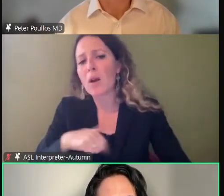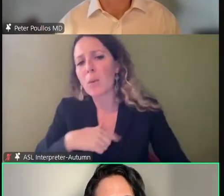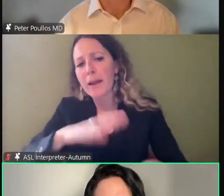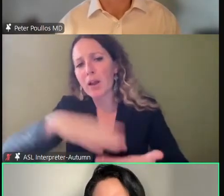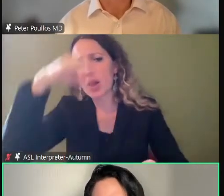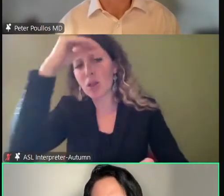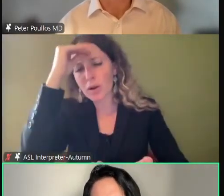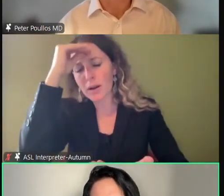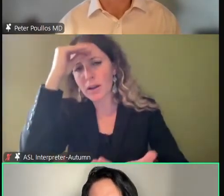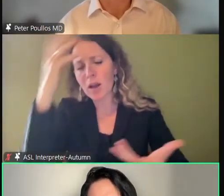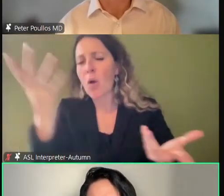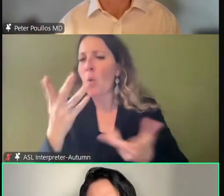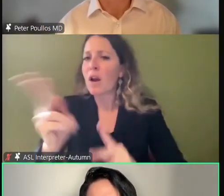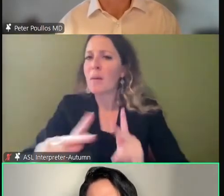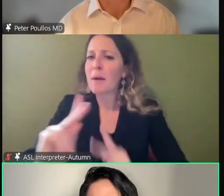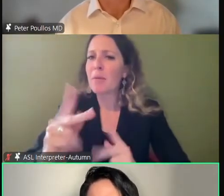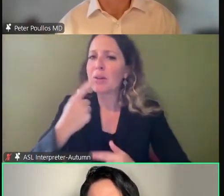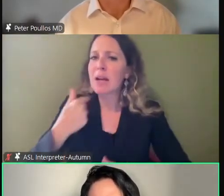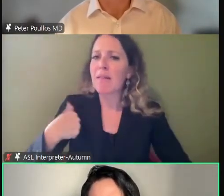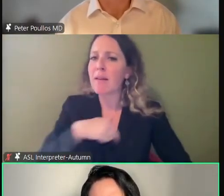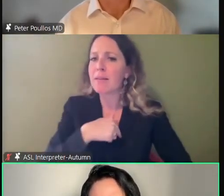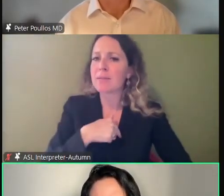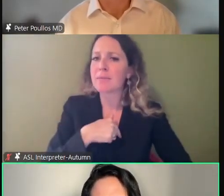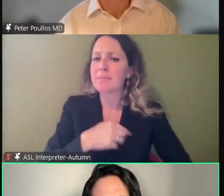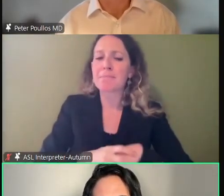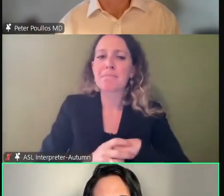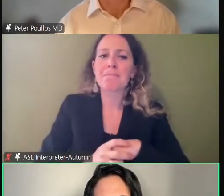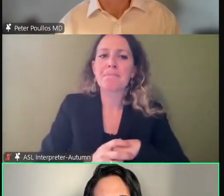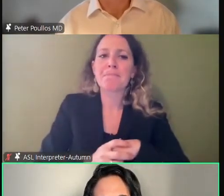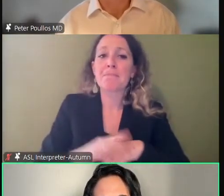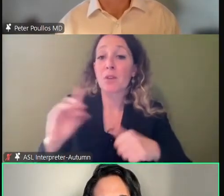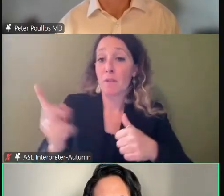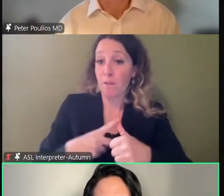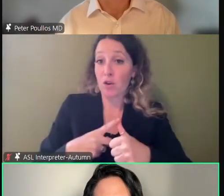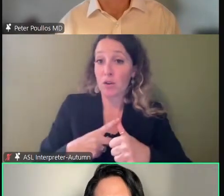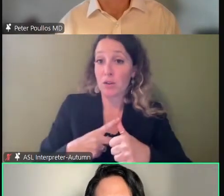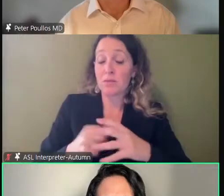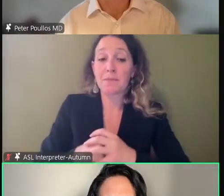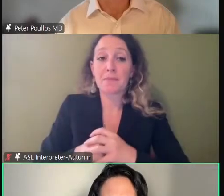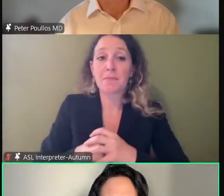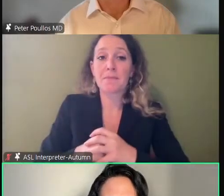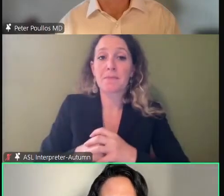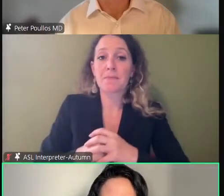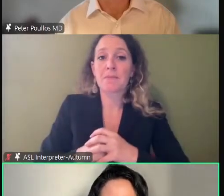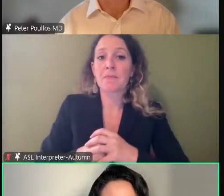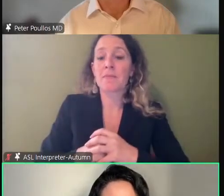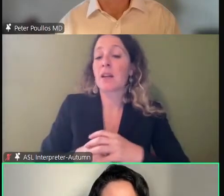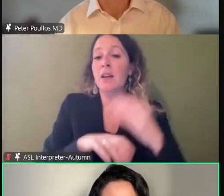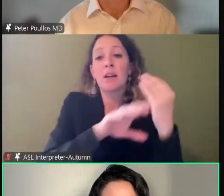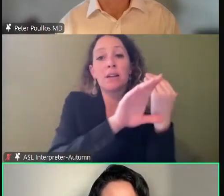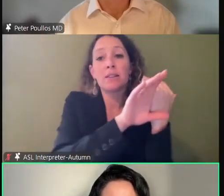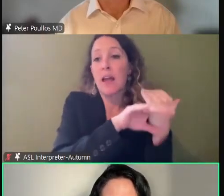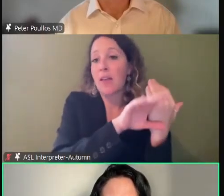of the first lessons that we learned is that, telehealth dramatically increased access to care,